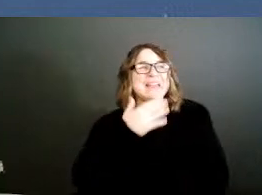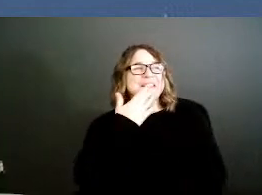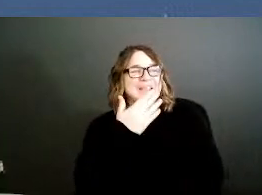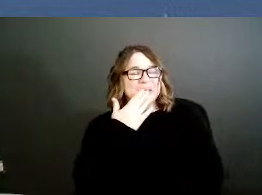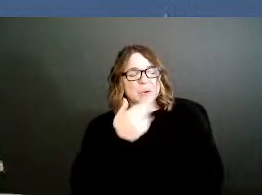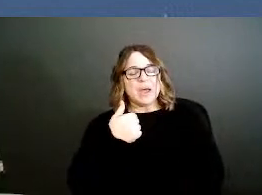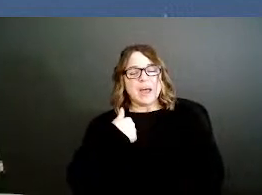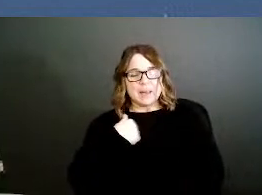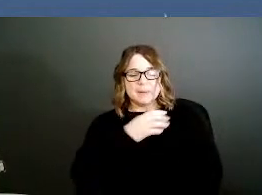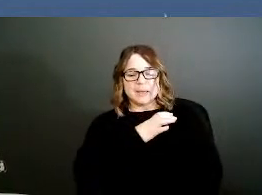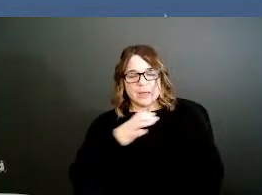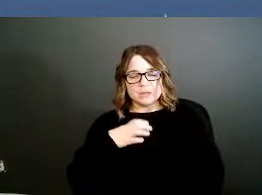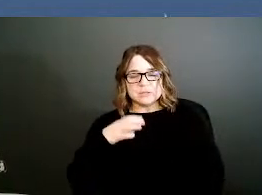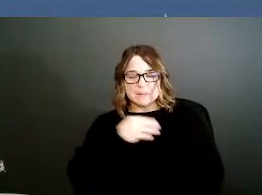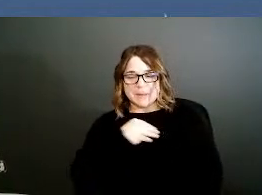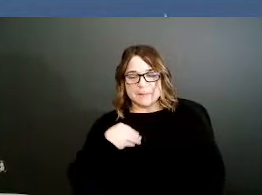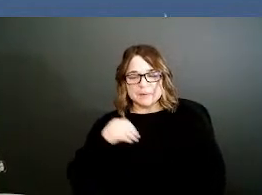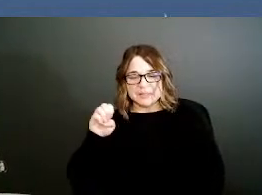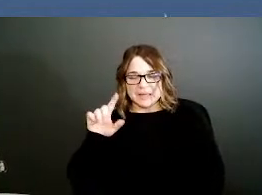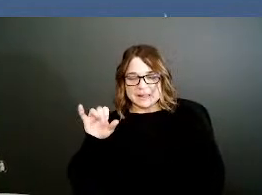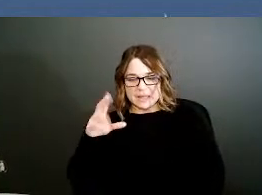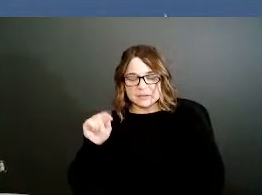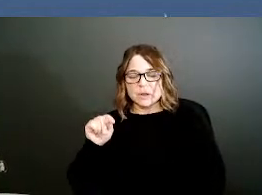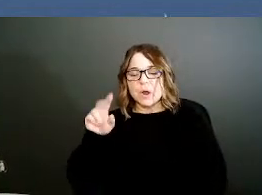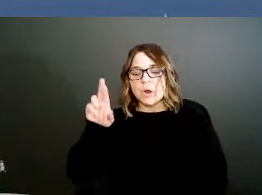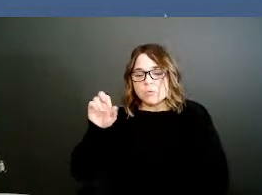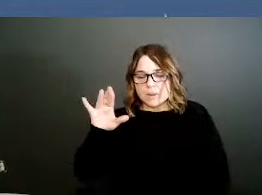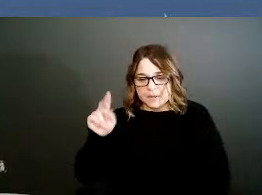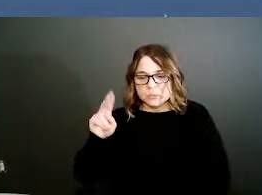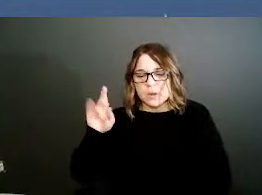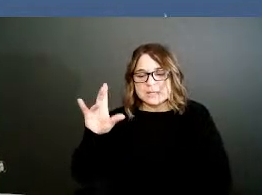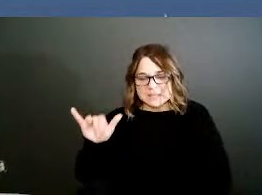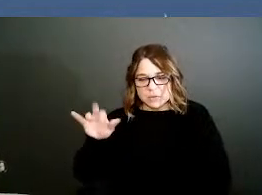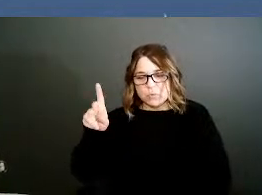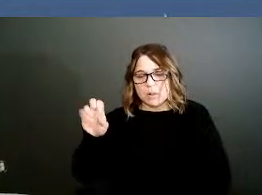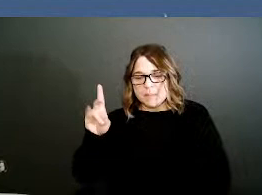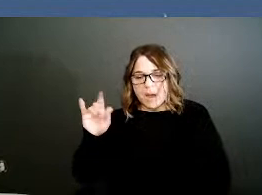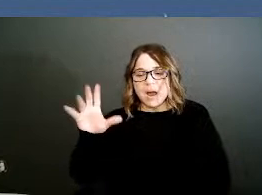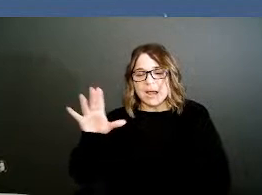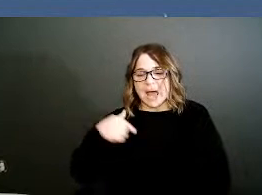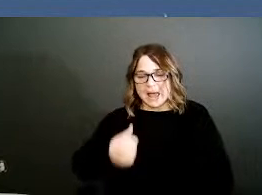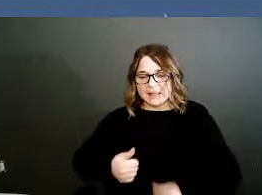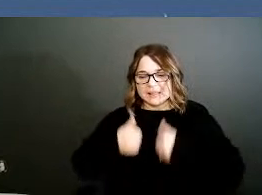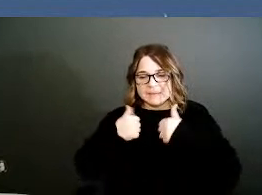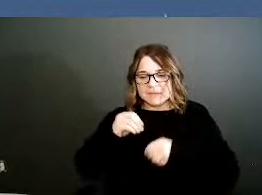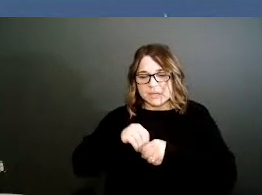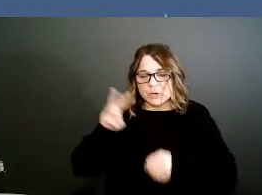YOU KNOW, IT'S ONE THING TO TALK ABOUT ENVIRONMENTAL JUSTICE, JUSTICE AND COMMUNITY SAFETY, BUT BUDGET NEGOTIATIONS SHOW WHO